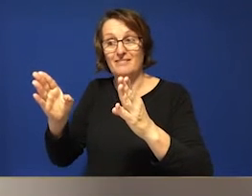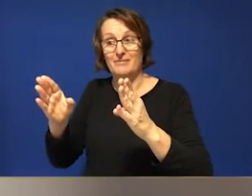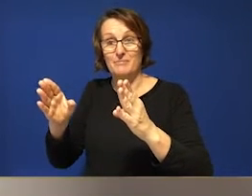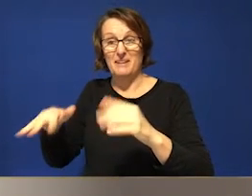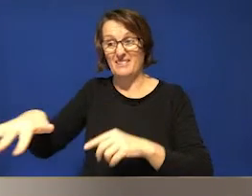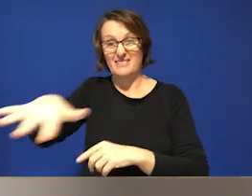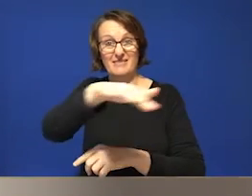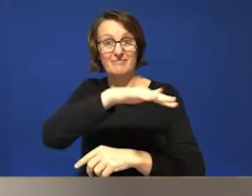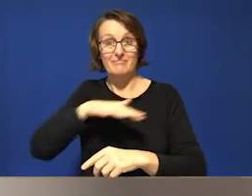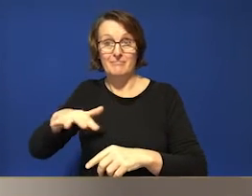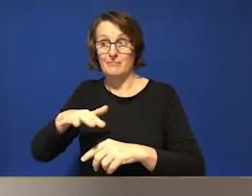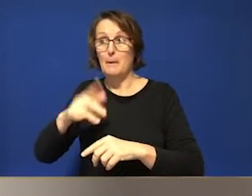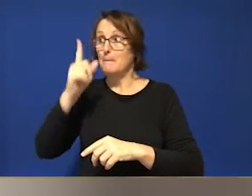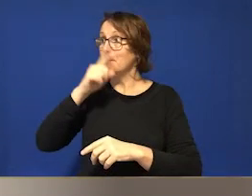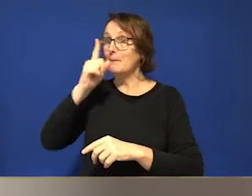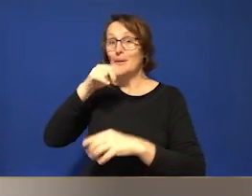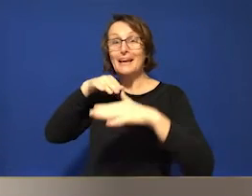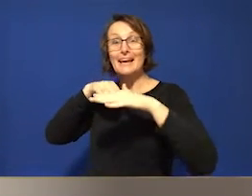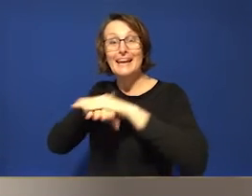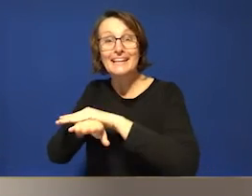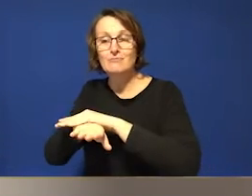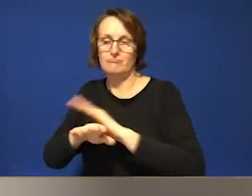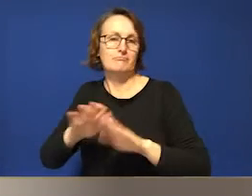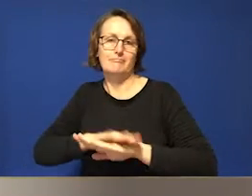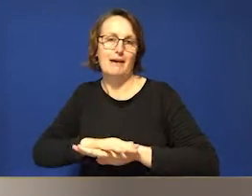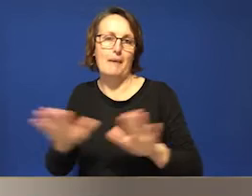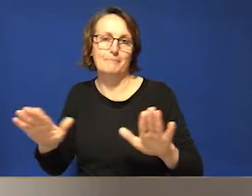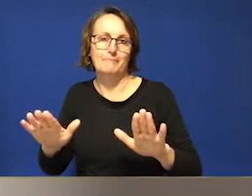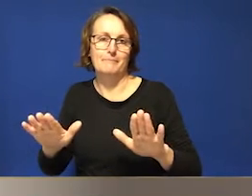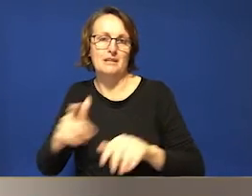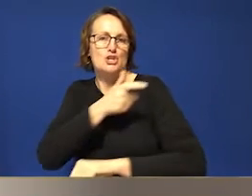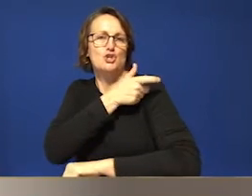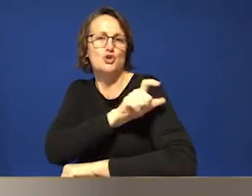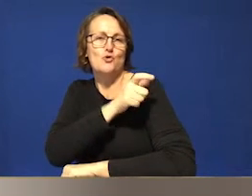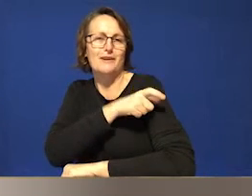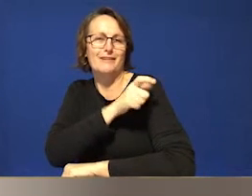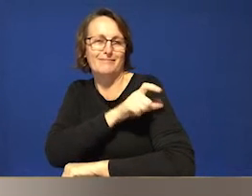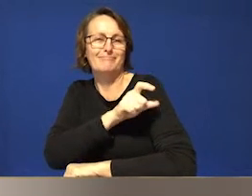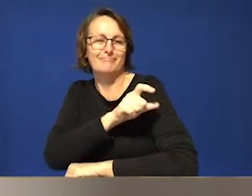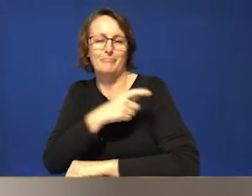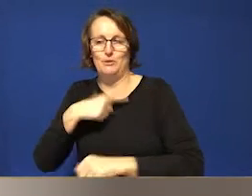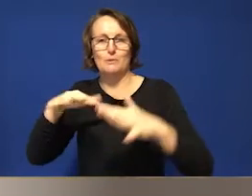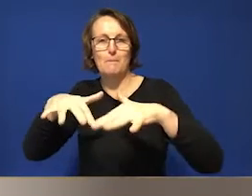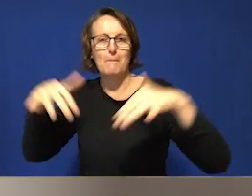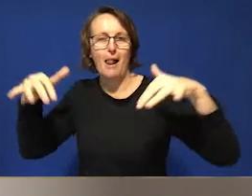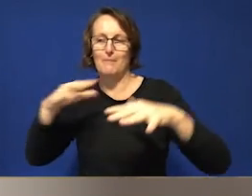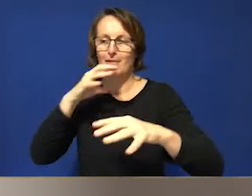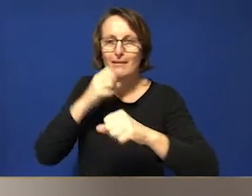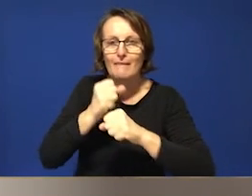like several years ago, that wasn't the case. We weren't living in kind of warm compounds of security. And this place has the highest level